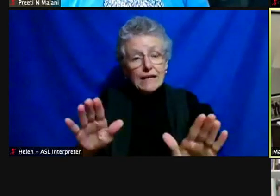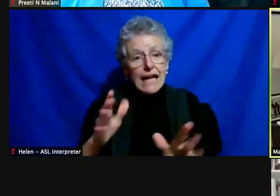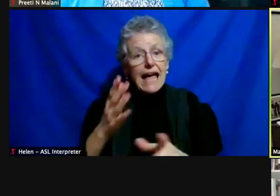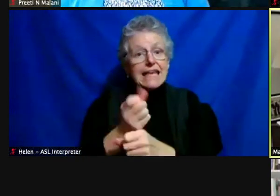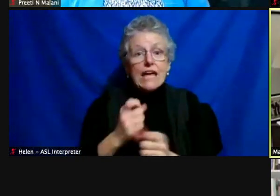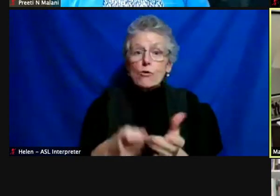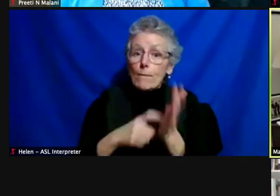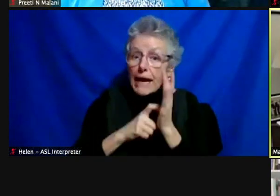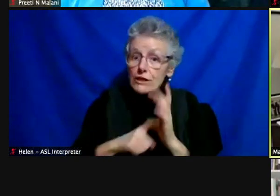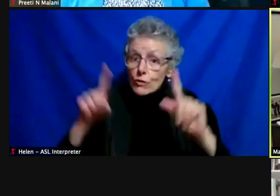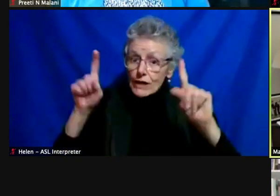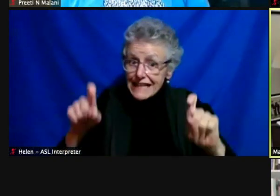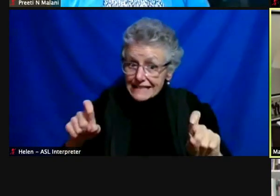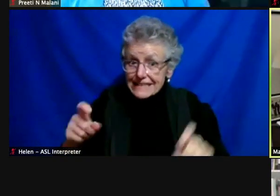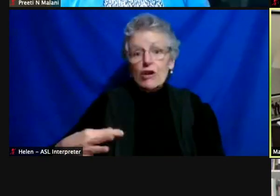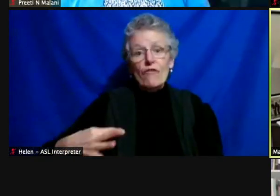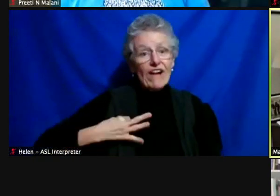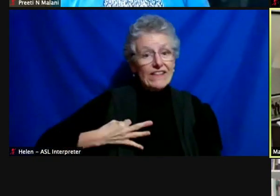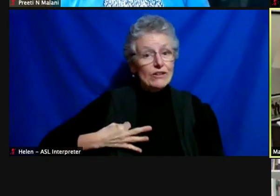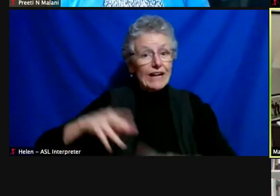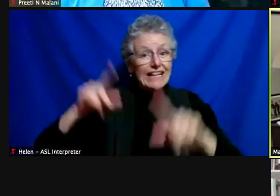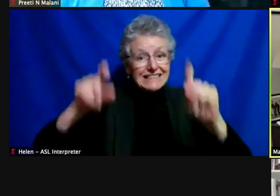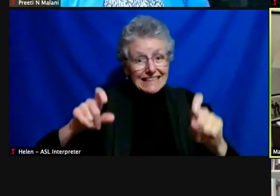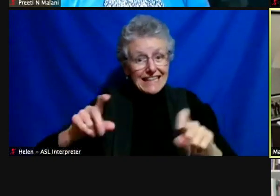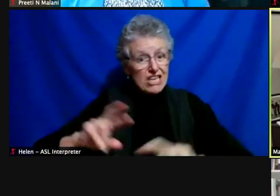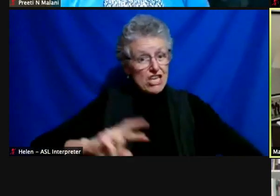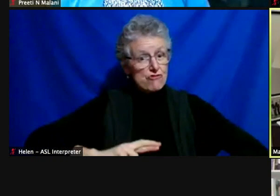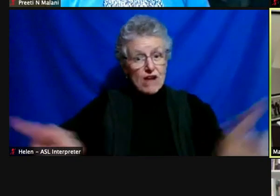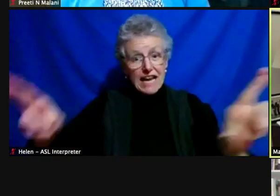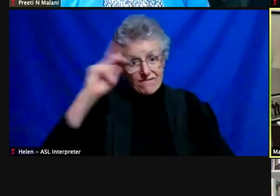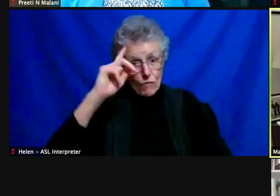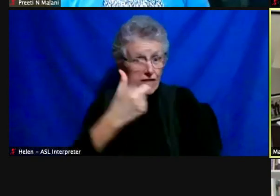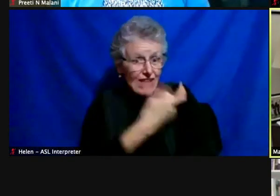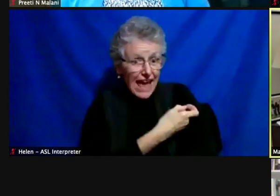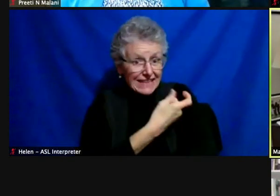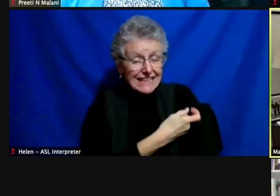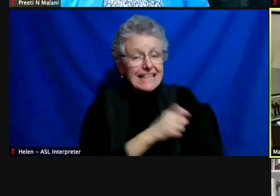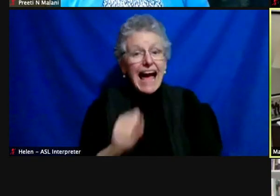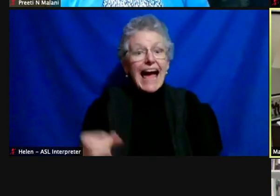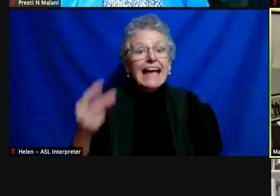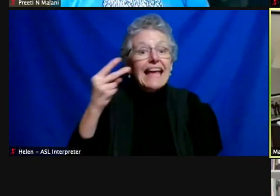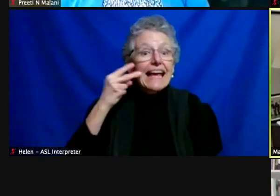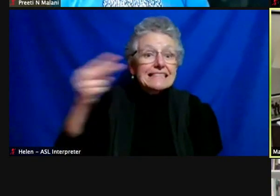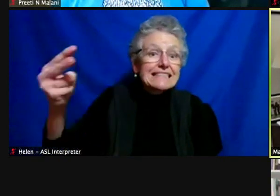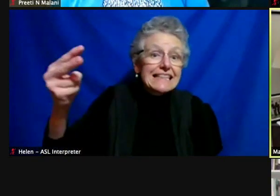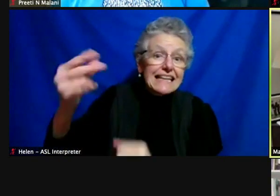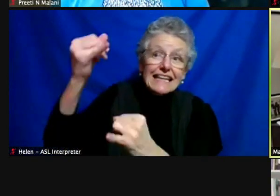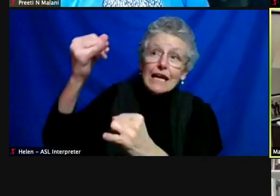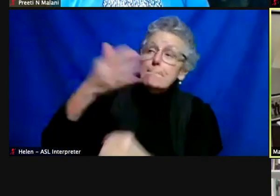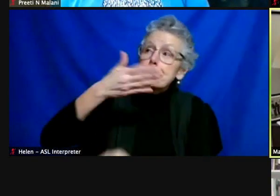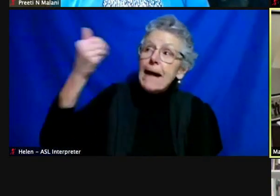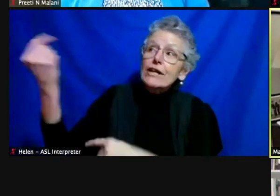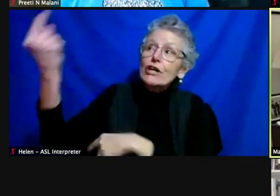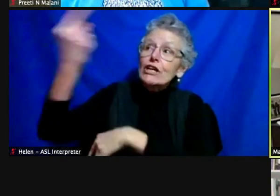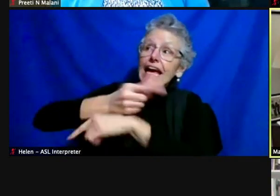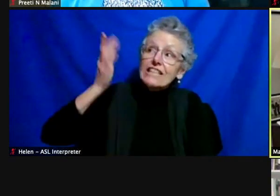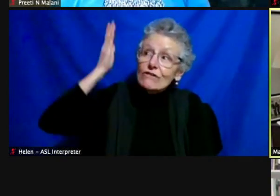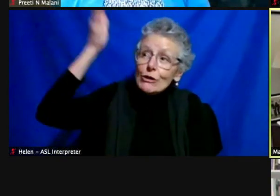get your voluntary testing, queue up for the vaccine. I can see the horizon. There are better days ahead. Take care, everybody. And thank you again.